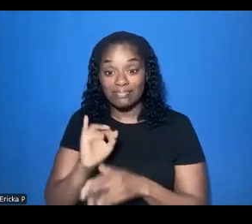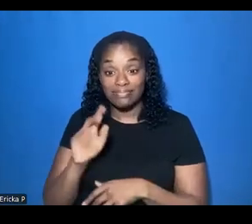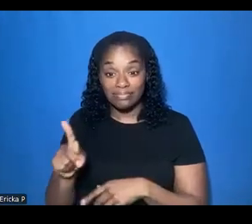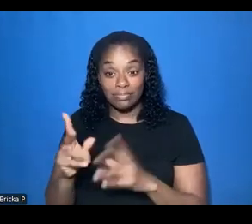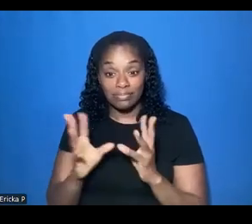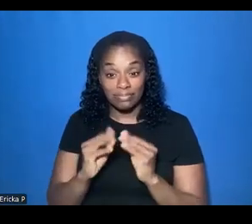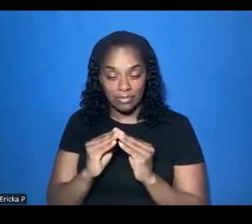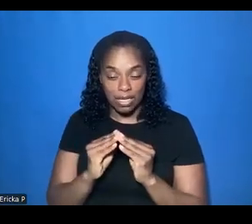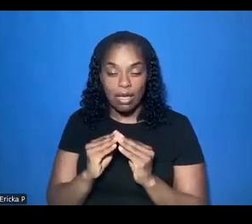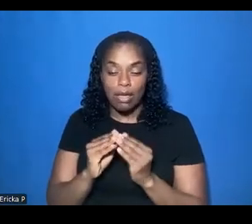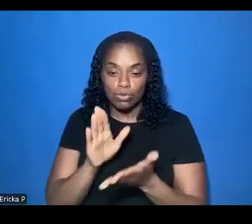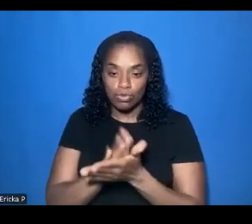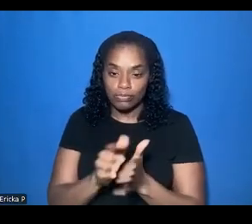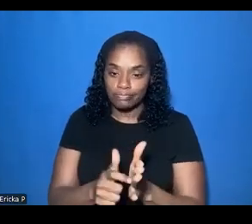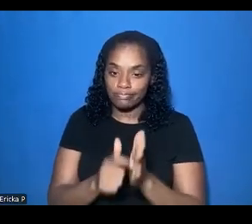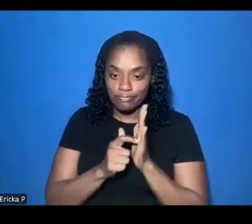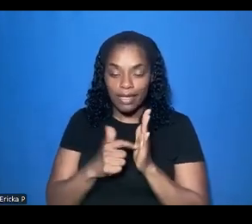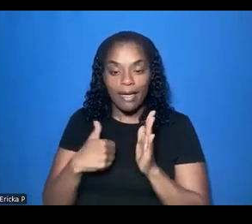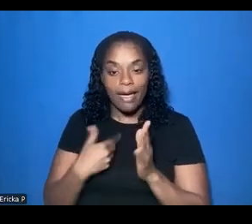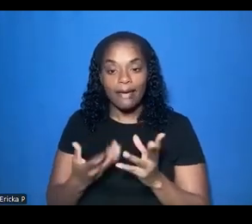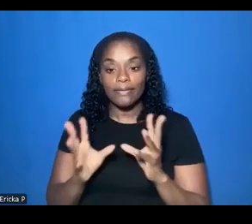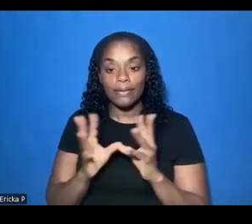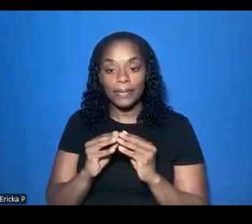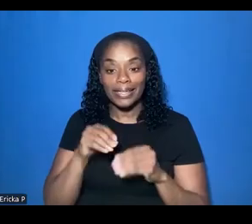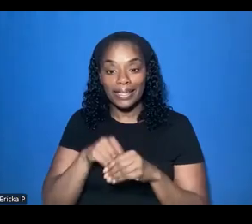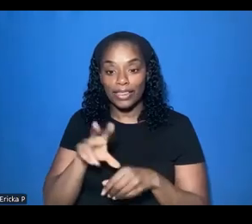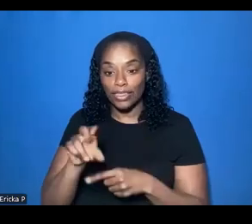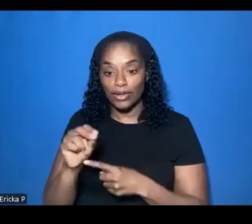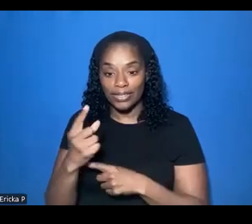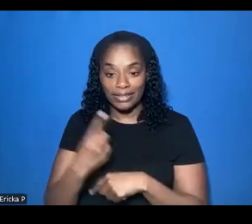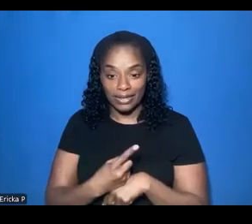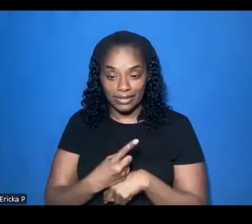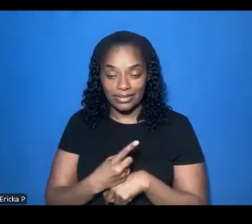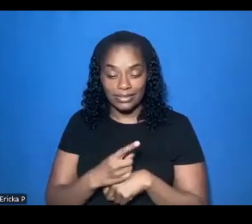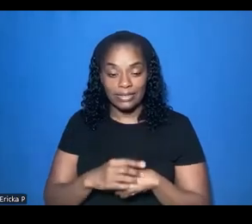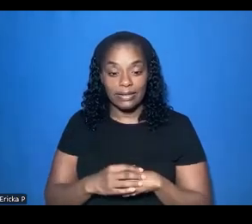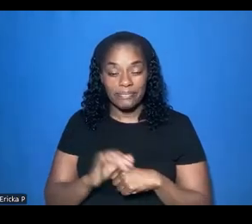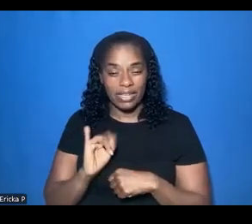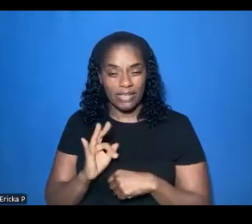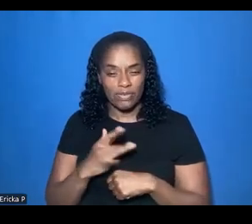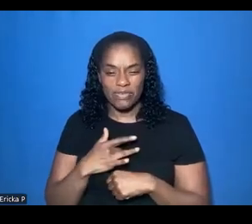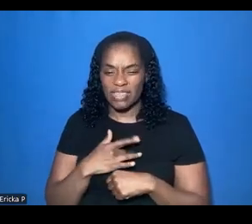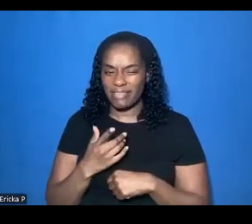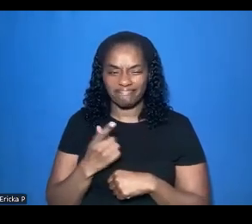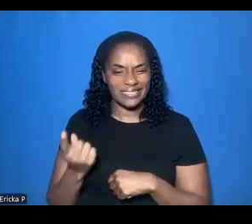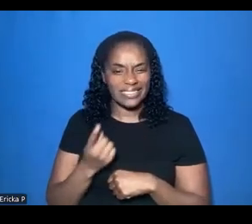within 30 days. And if you feel that something needs to be changed at the, you know,